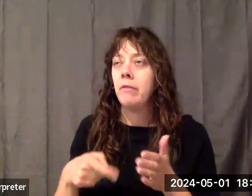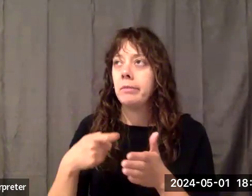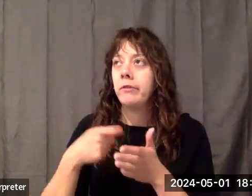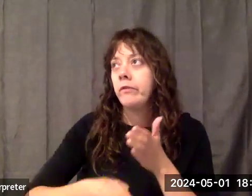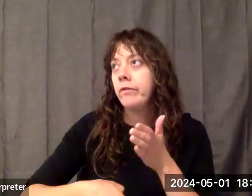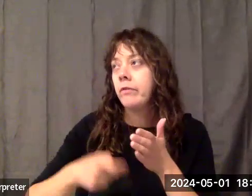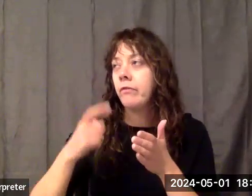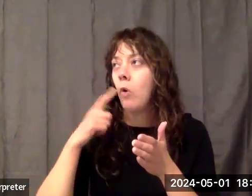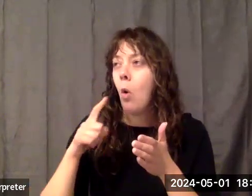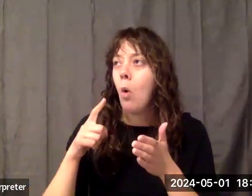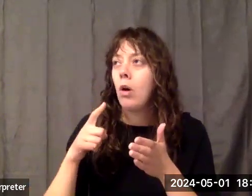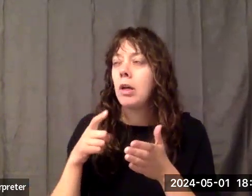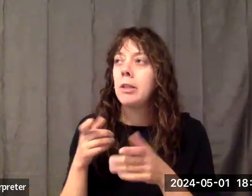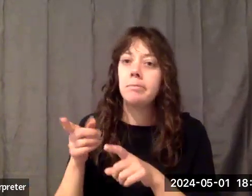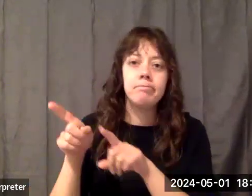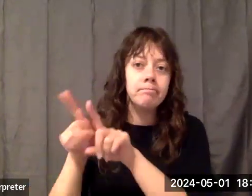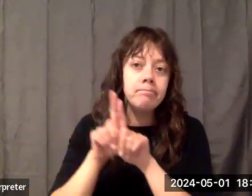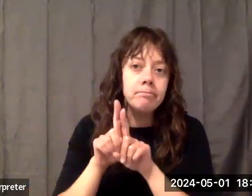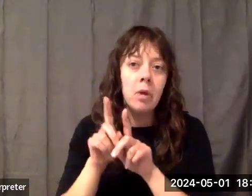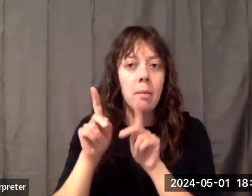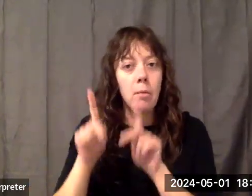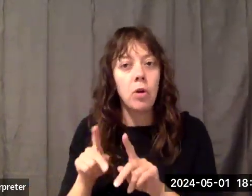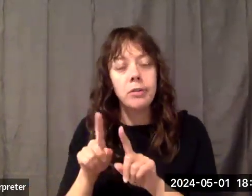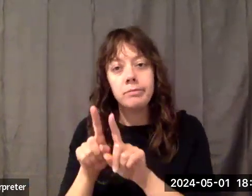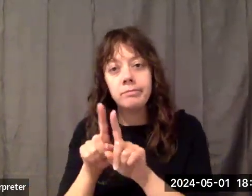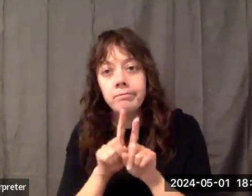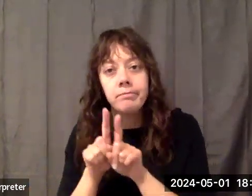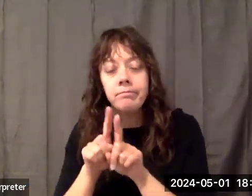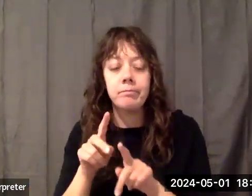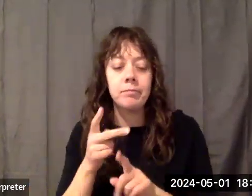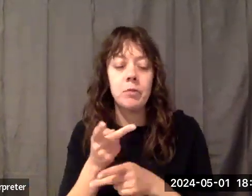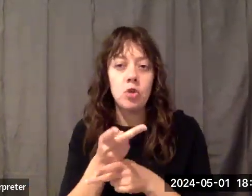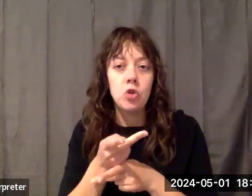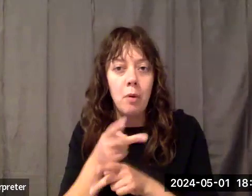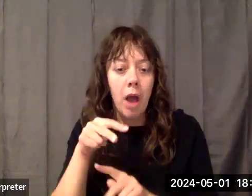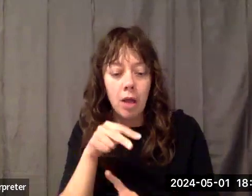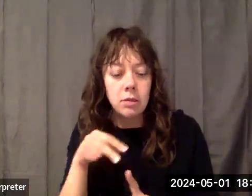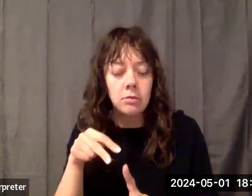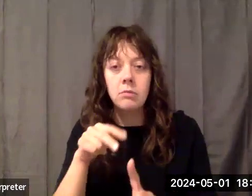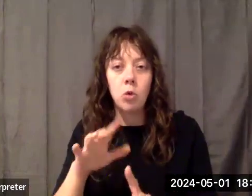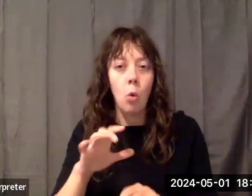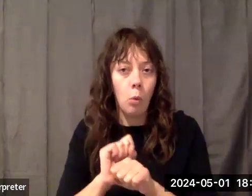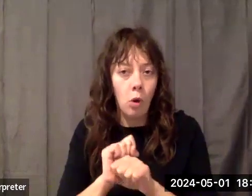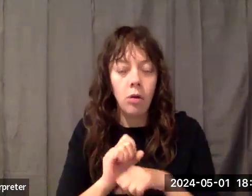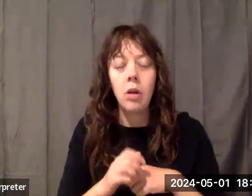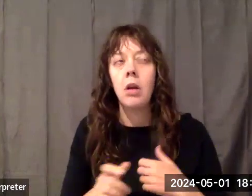to oversee the time, a supervisor to get to see for, you know,